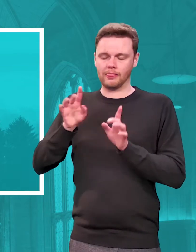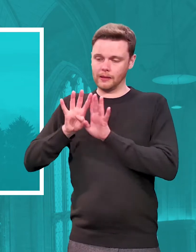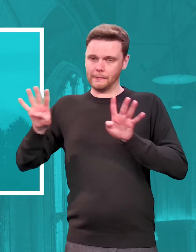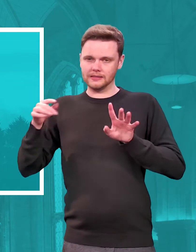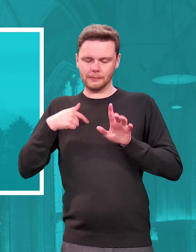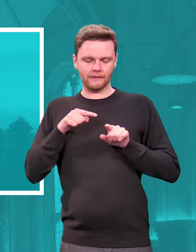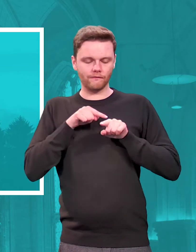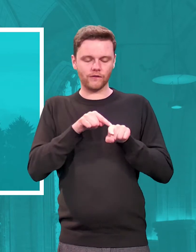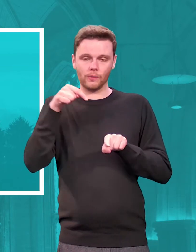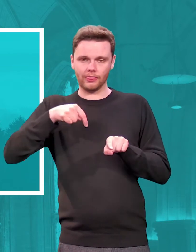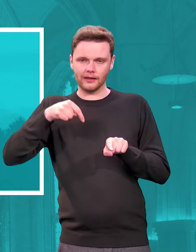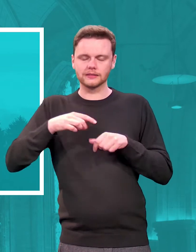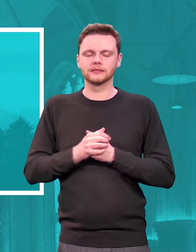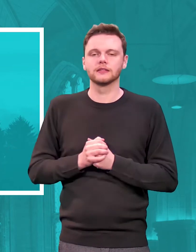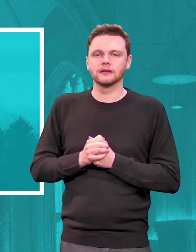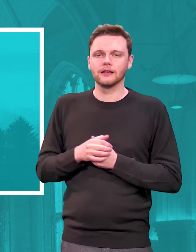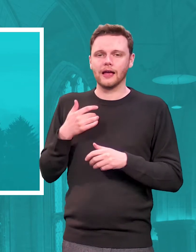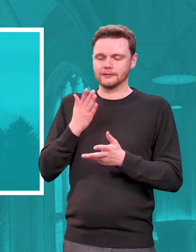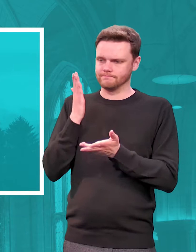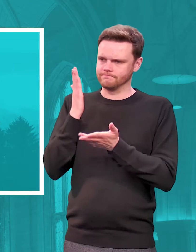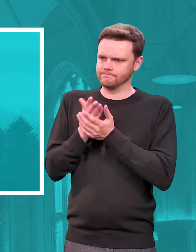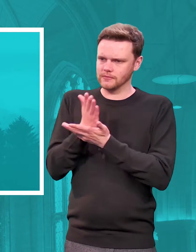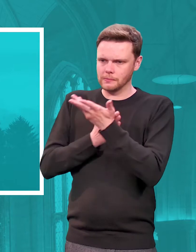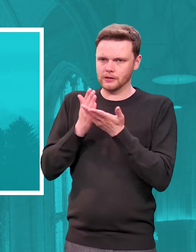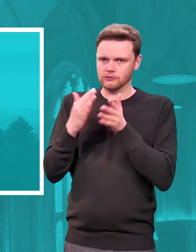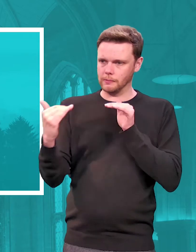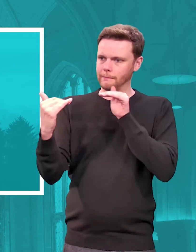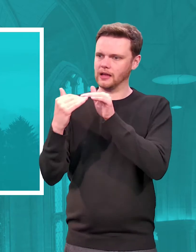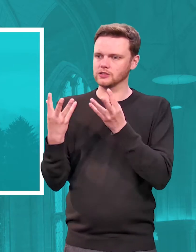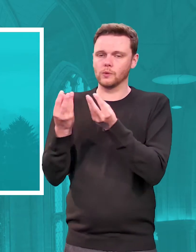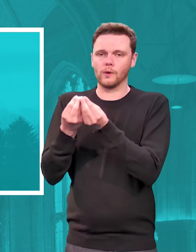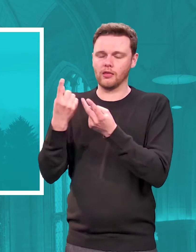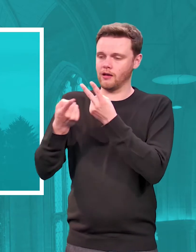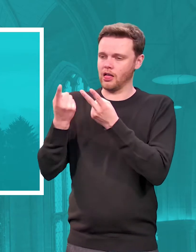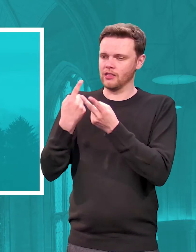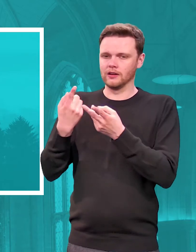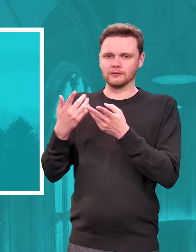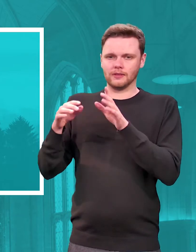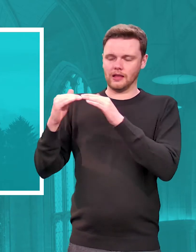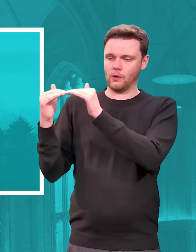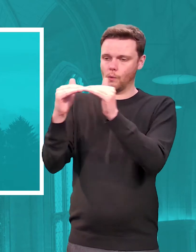and the attempts made to secure compliance with the applicable provisions of the Equality Act.